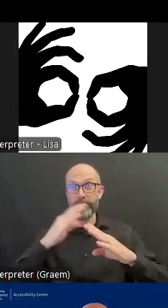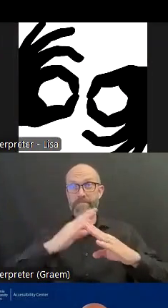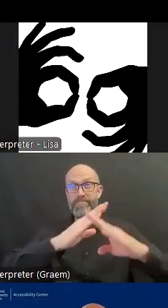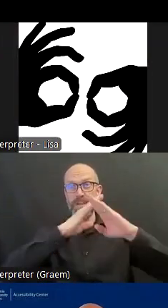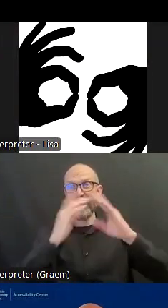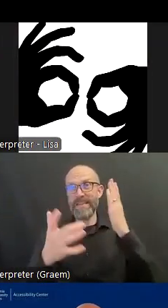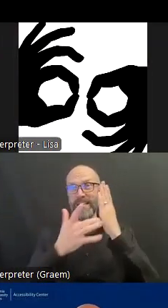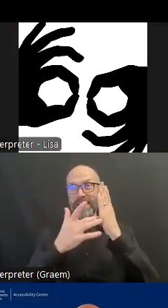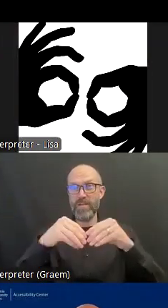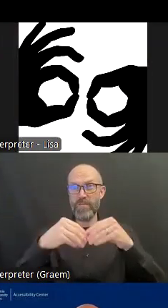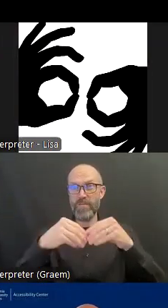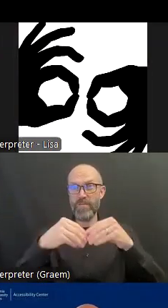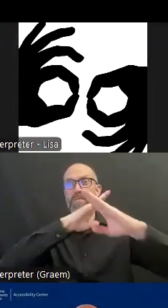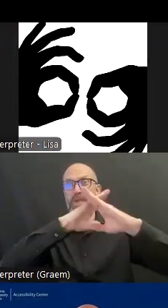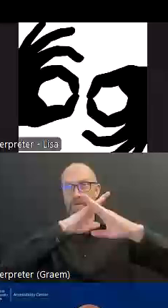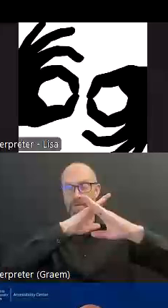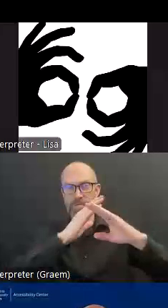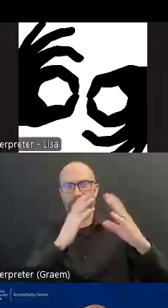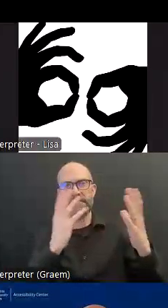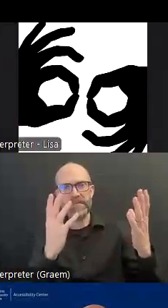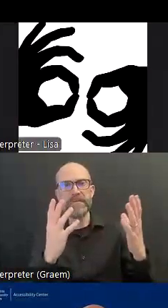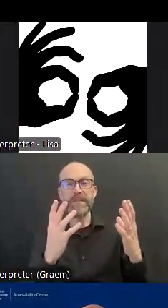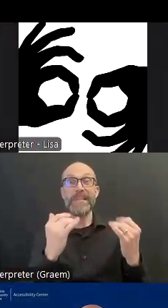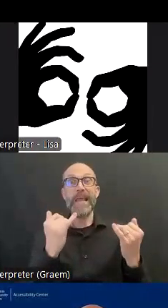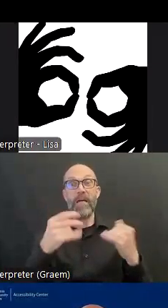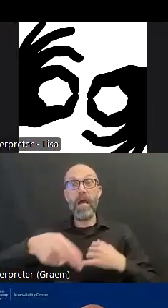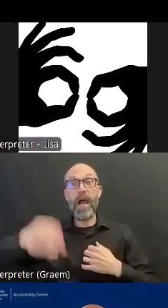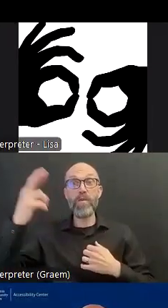that we're looking to get, it becomes high risk if that denies